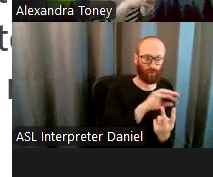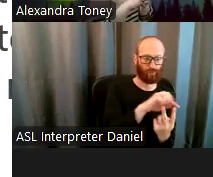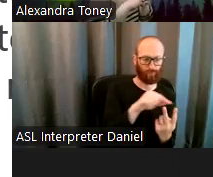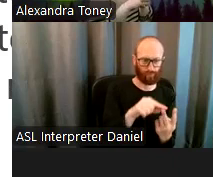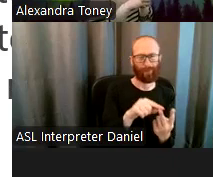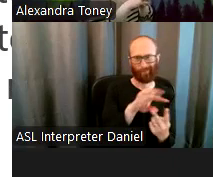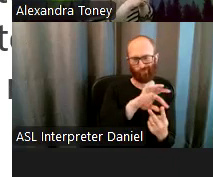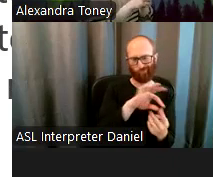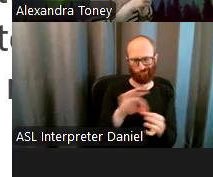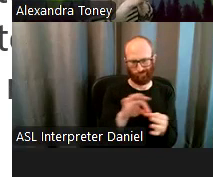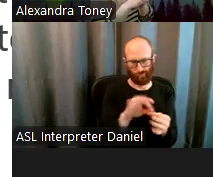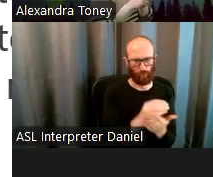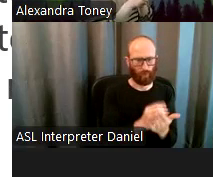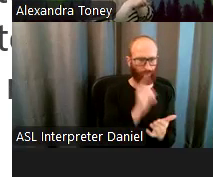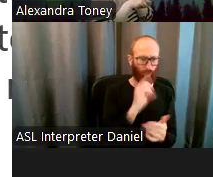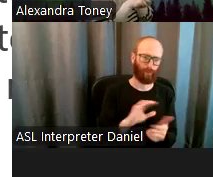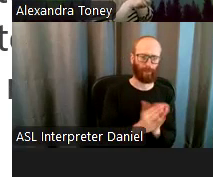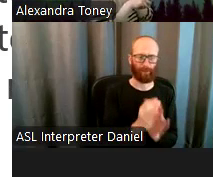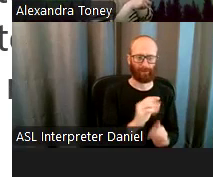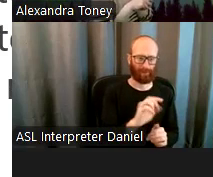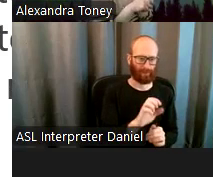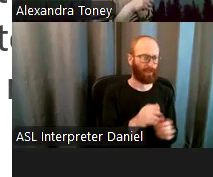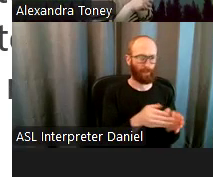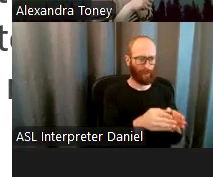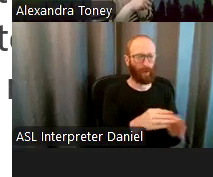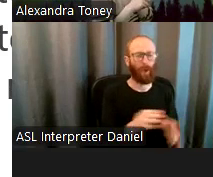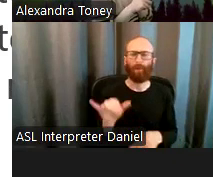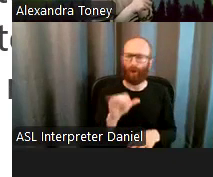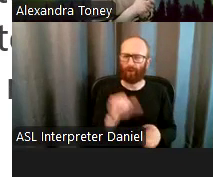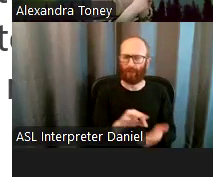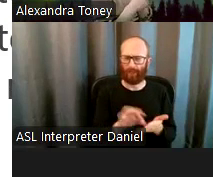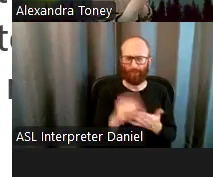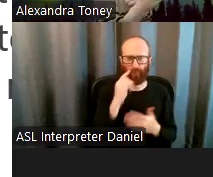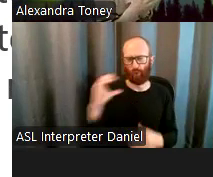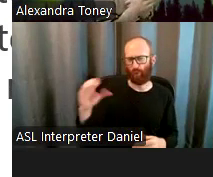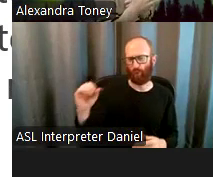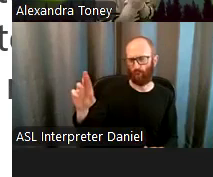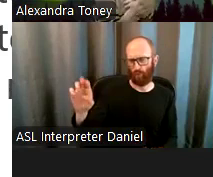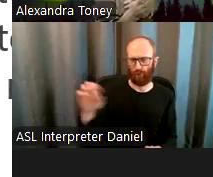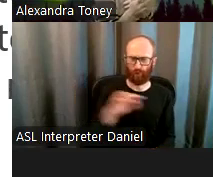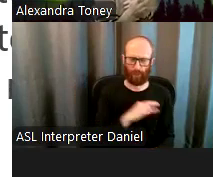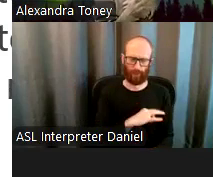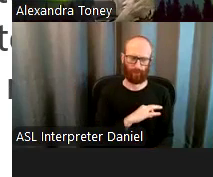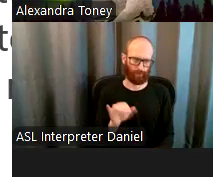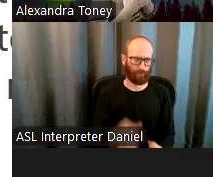they can also account for Core Credit area credits right? And so you can see for example,